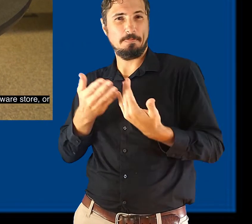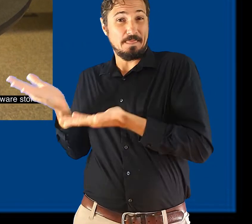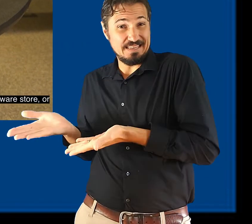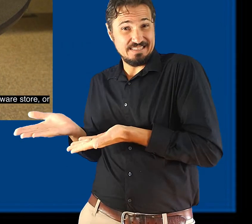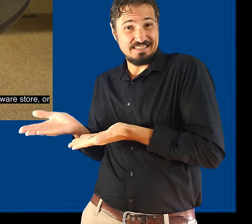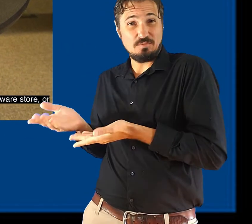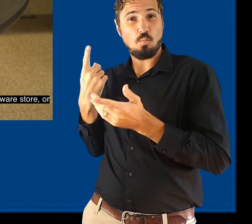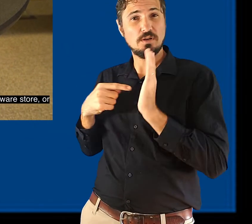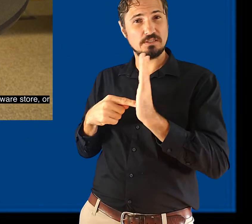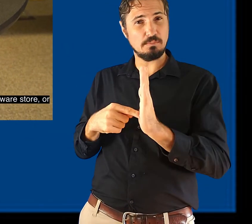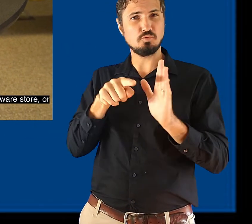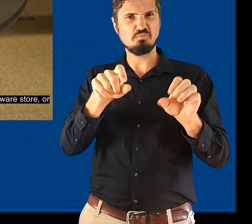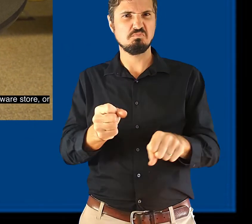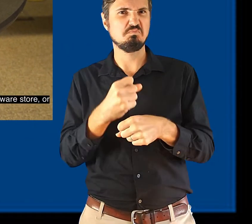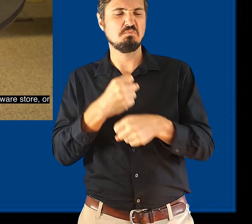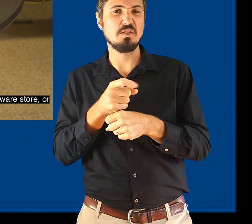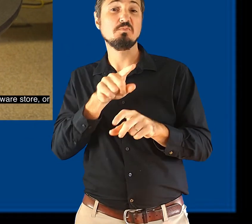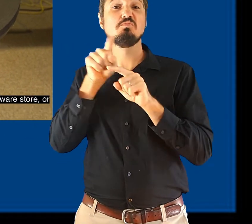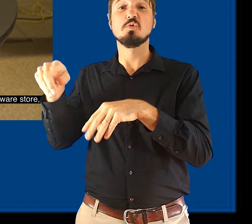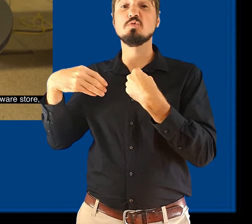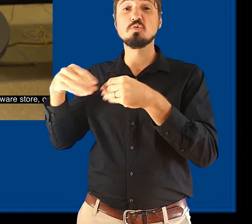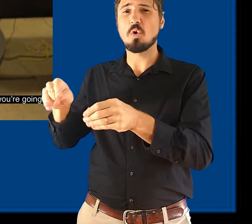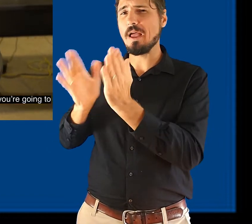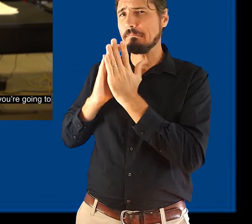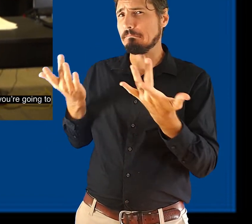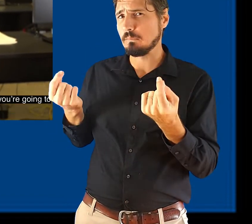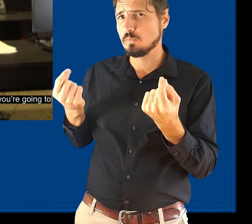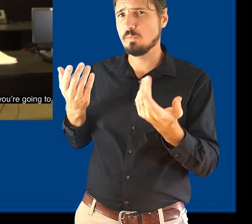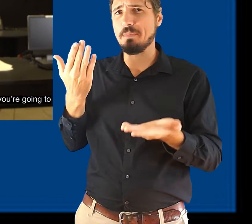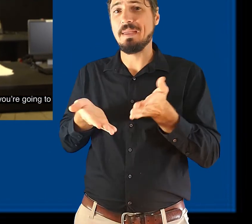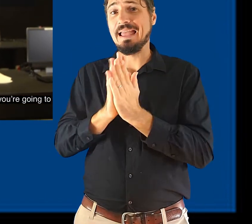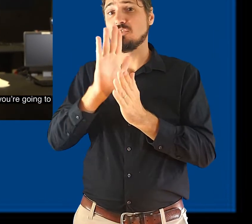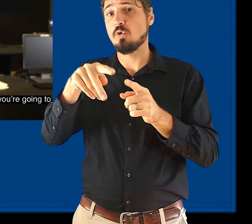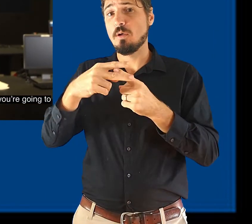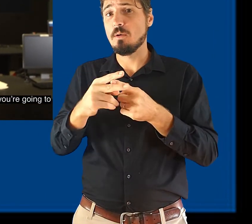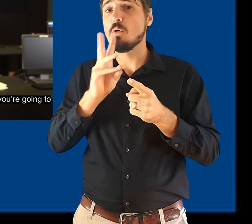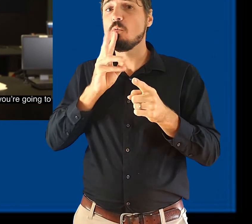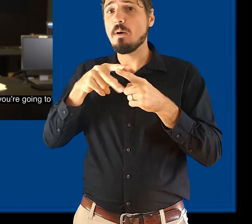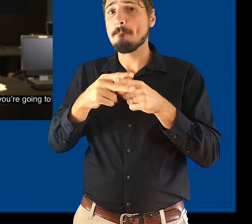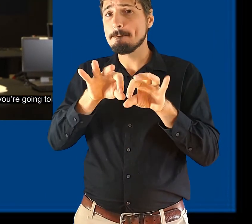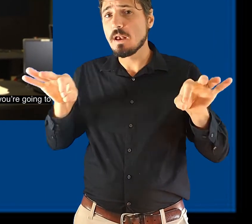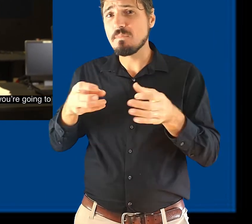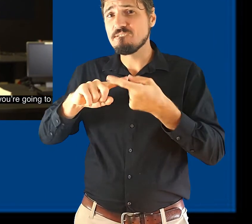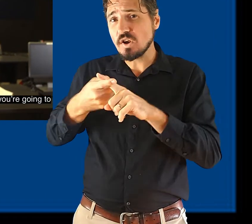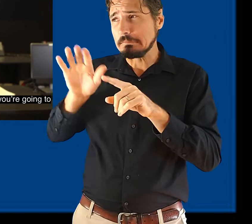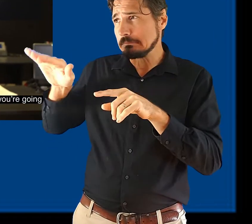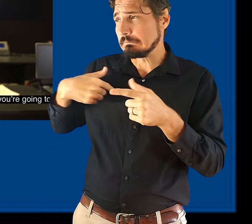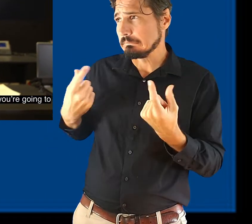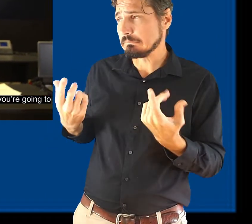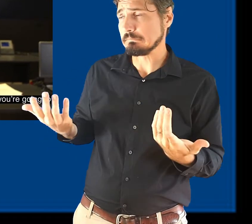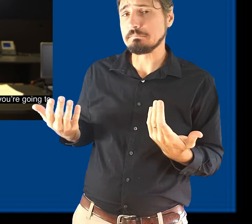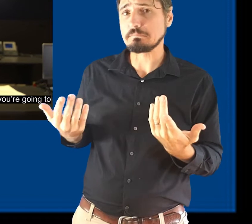But this is a suitable handwashing station. You’re going to want to have soap, and you’re going to want to have something to dry your hands.